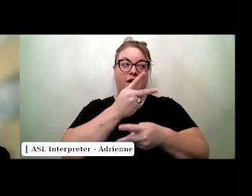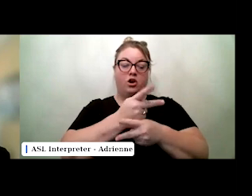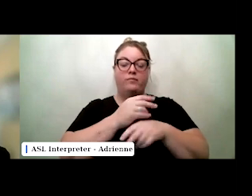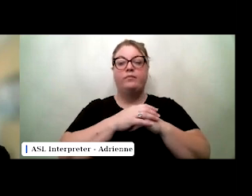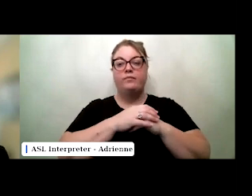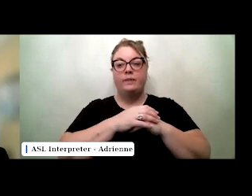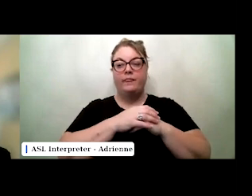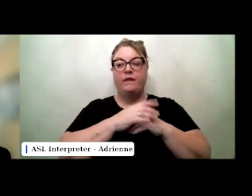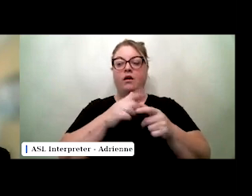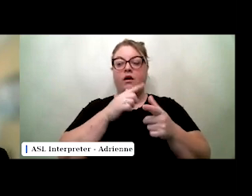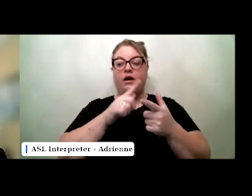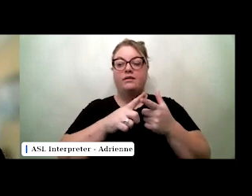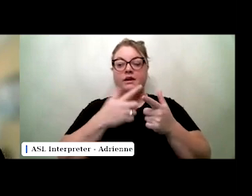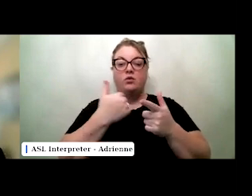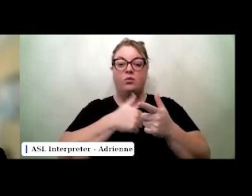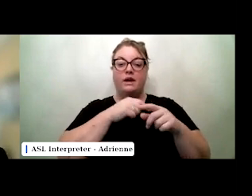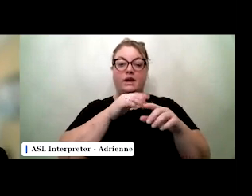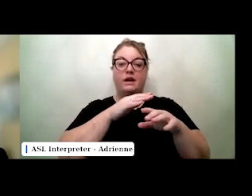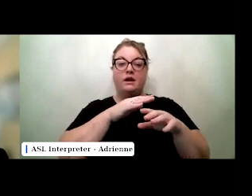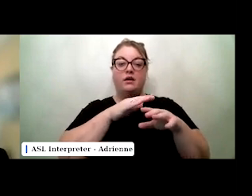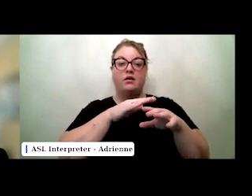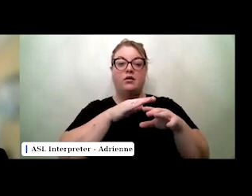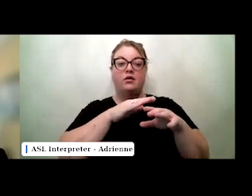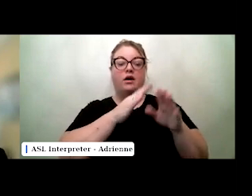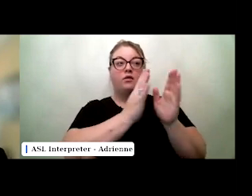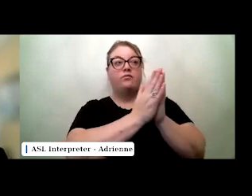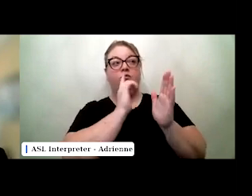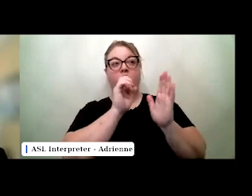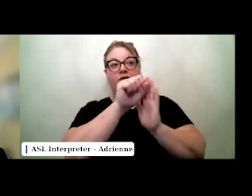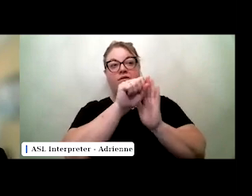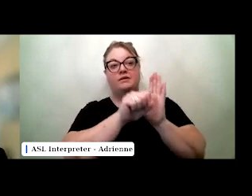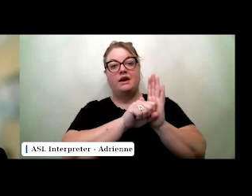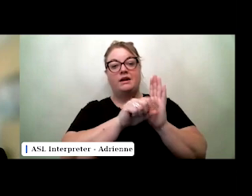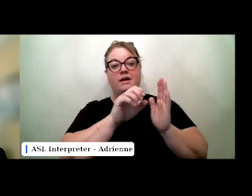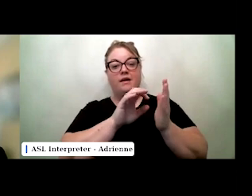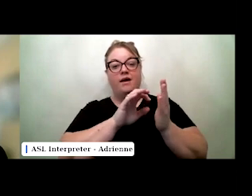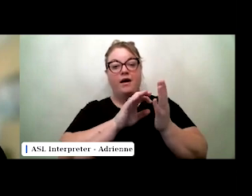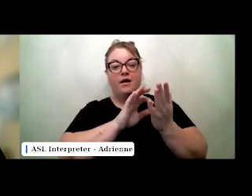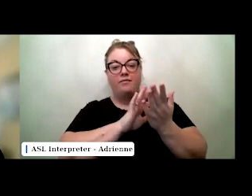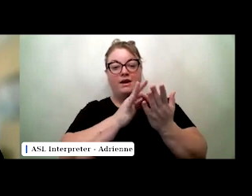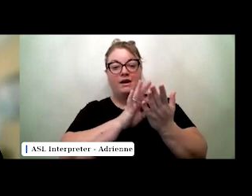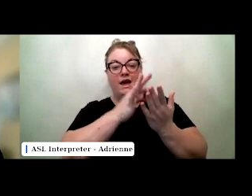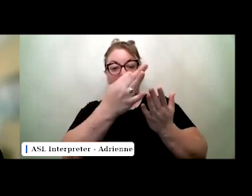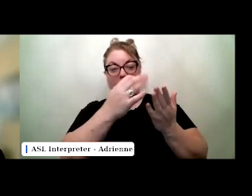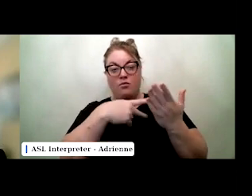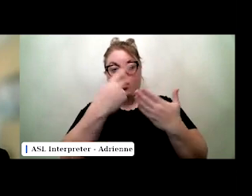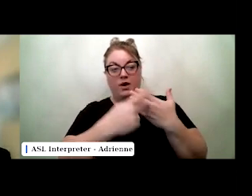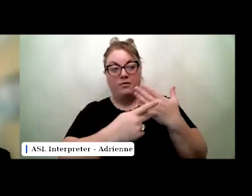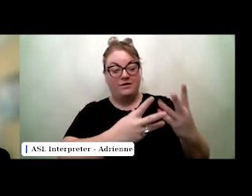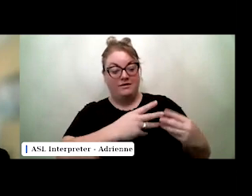And then we call on our State Medicaid programs. To take that information.